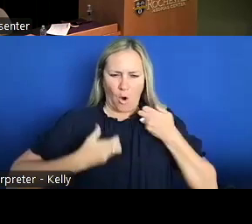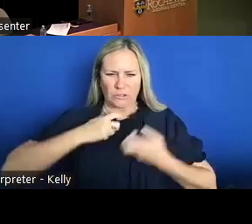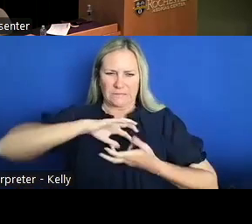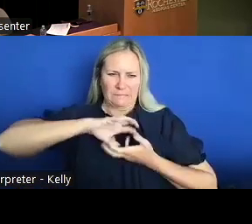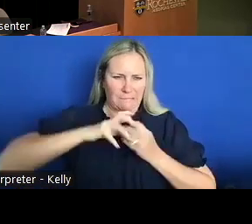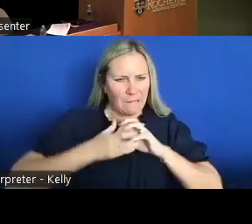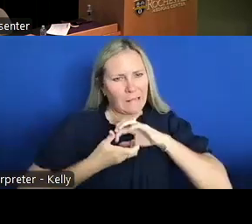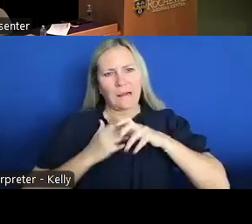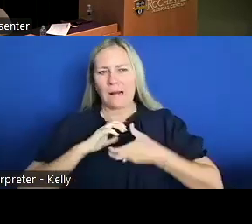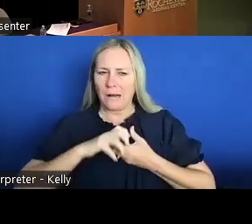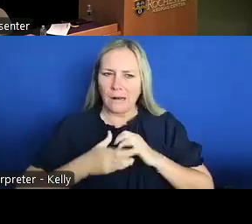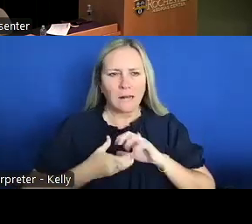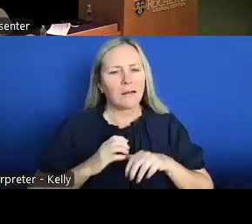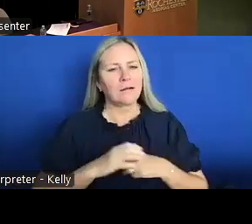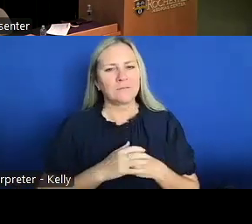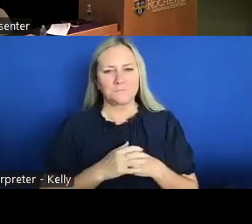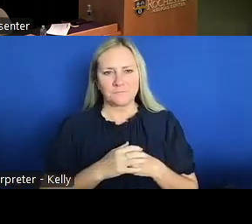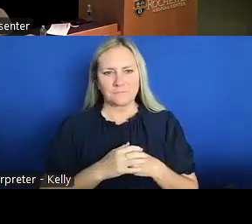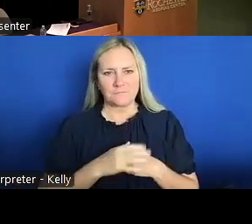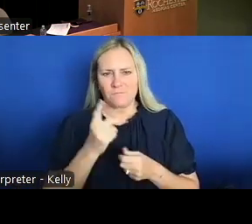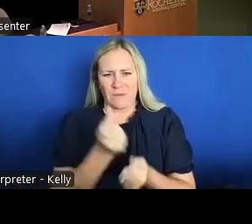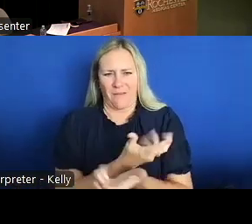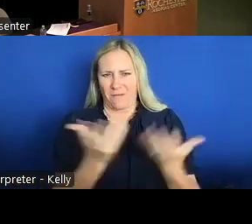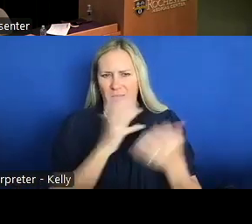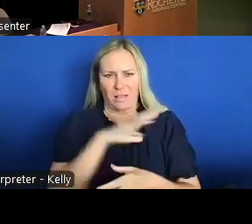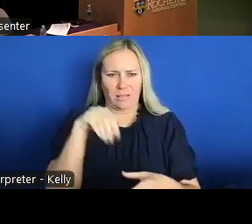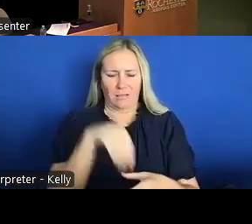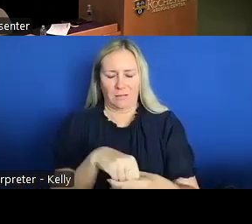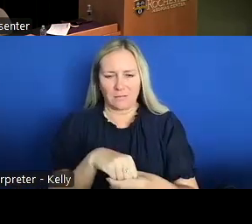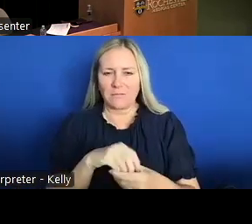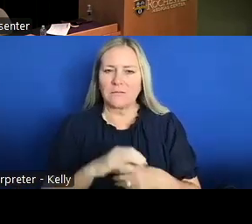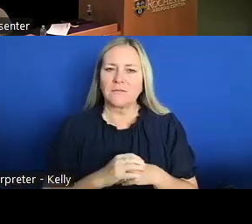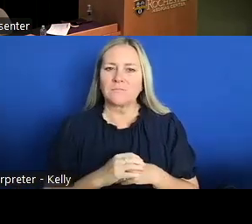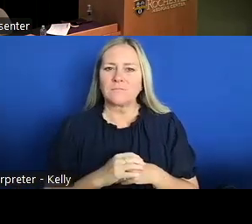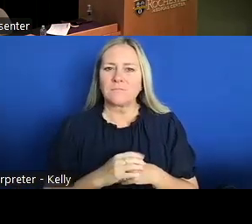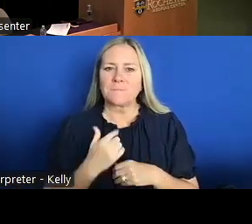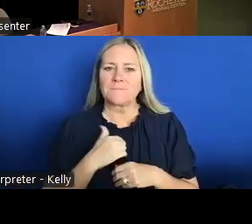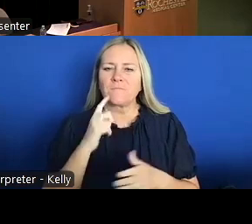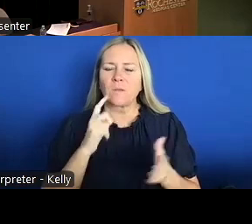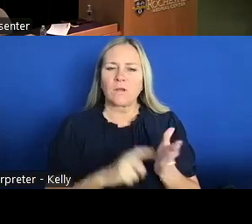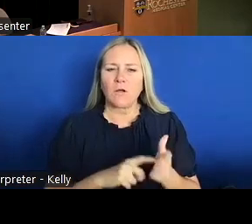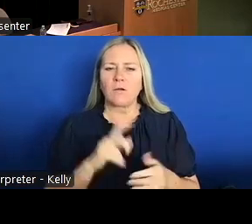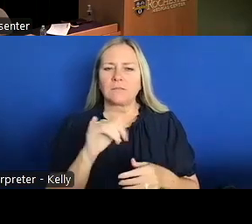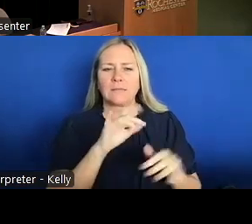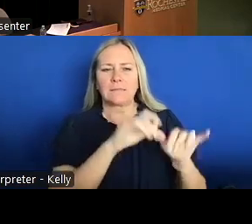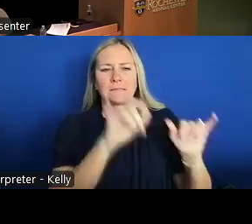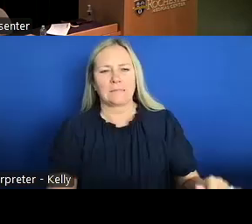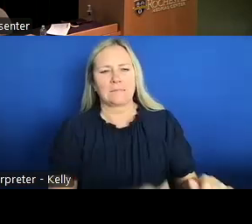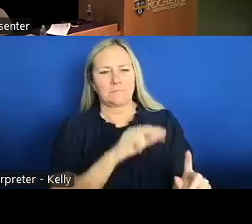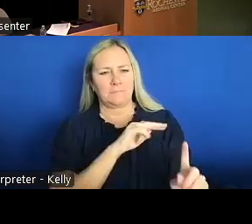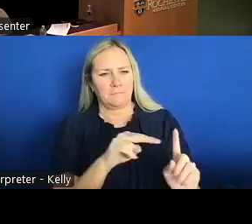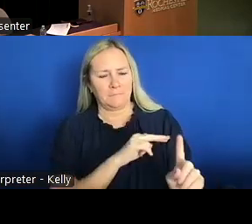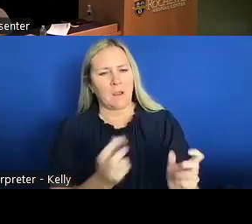uh and it's all of those things and as we see uh a systemic view is multilevel so it's everything